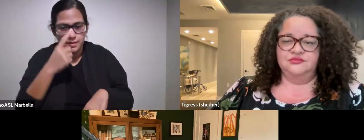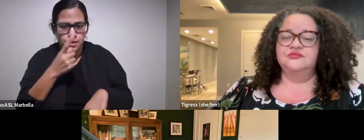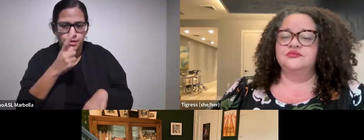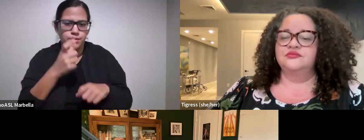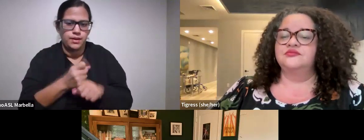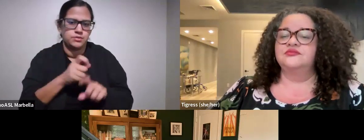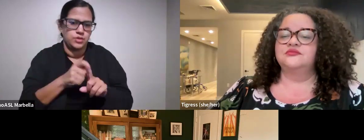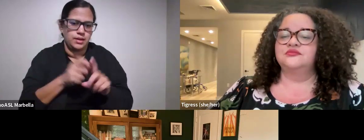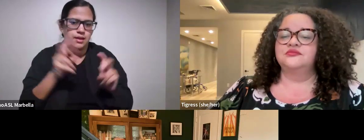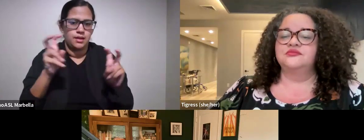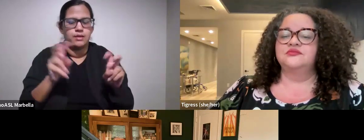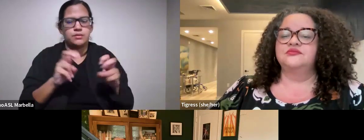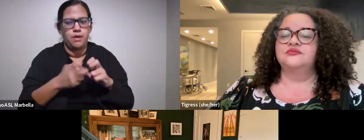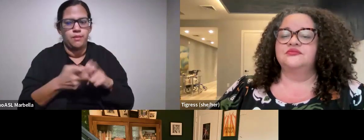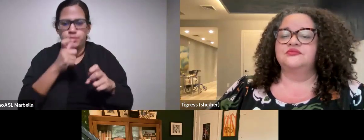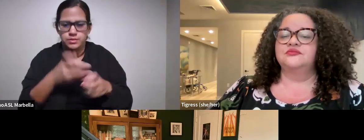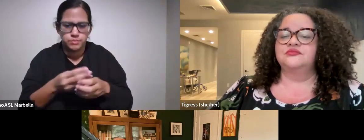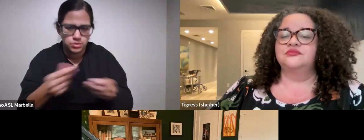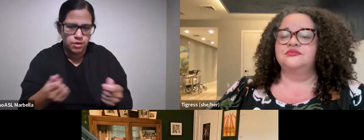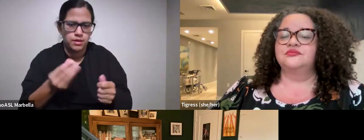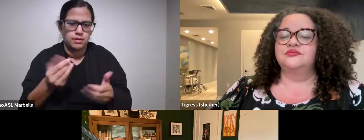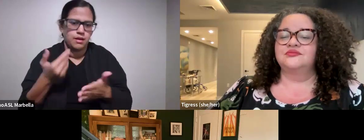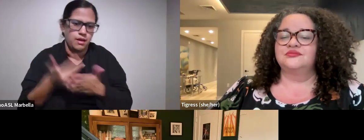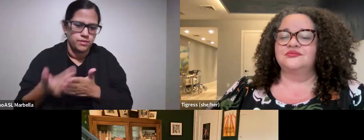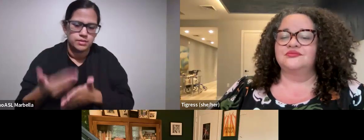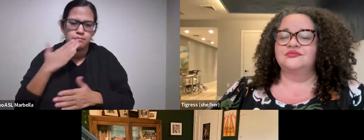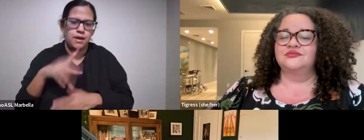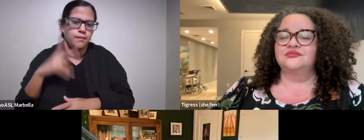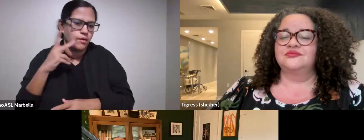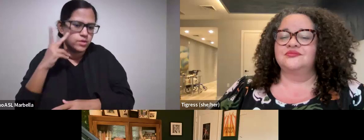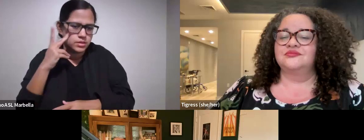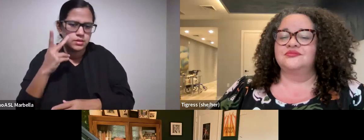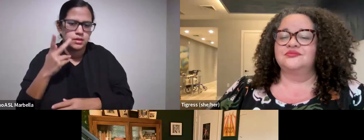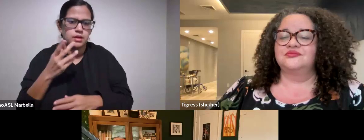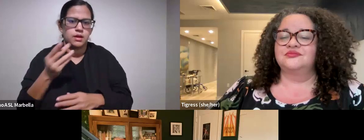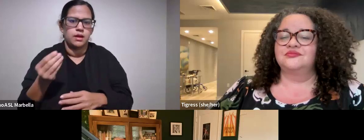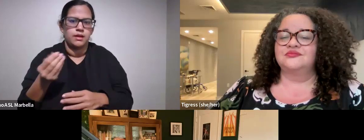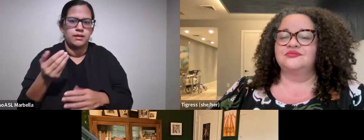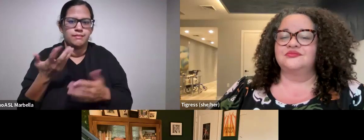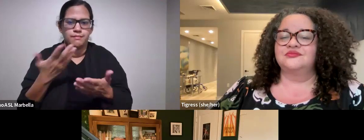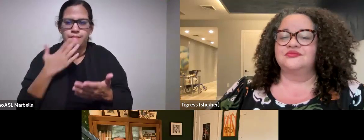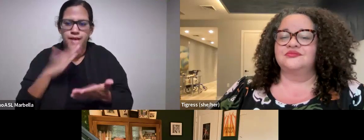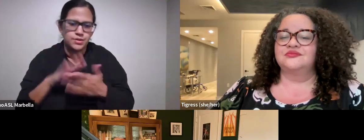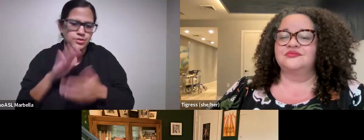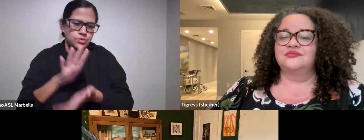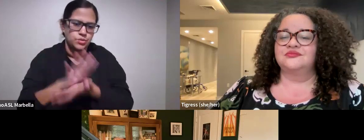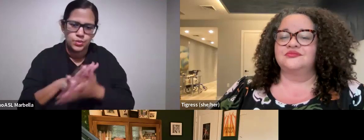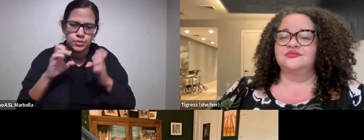problem that needs solving and evidence of bad parenting and evidence of bad schooling and all of that kind of stuff.